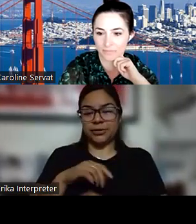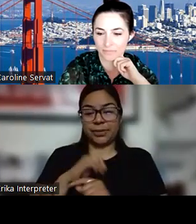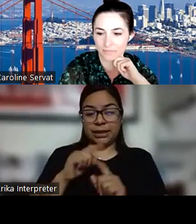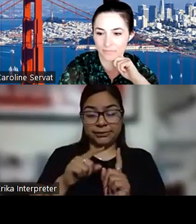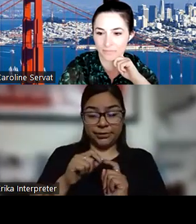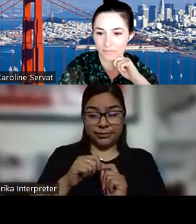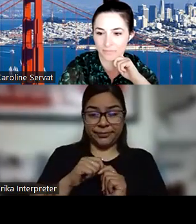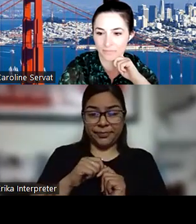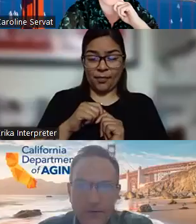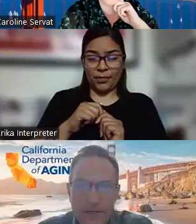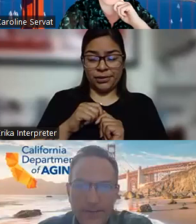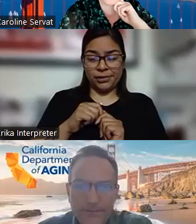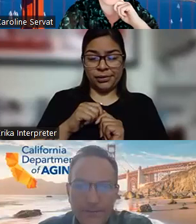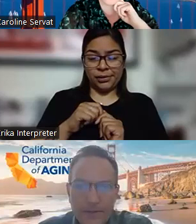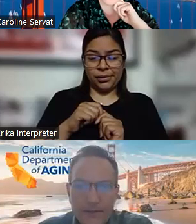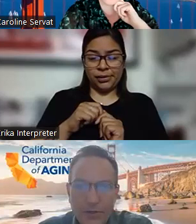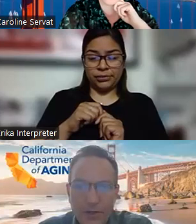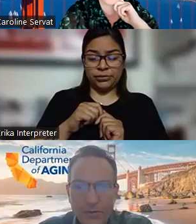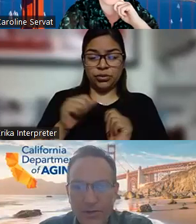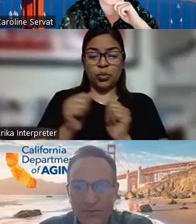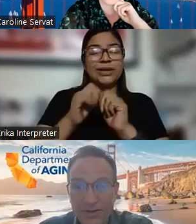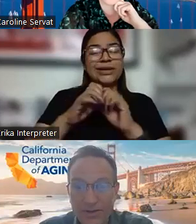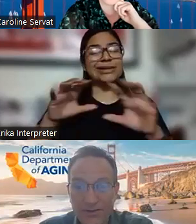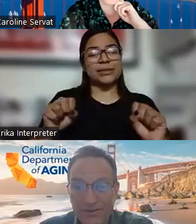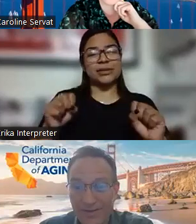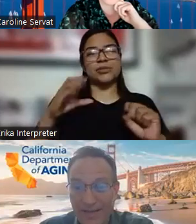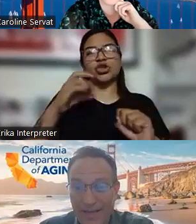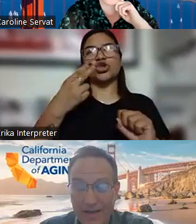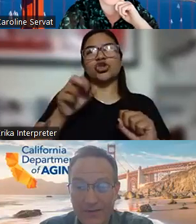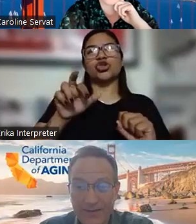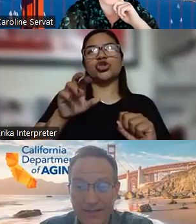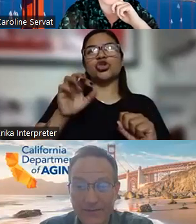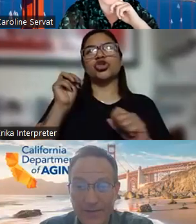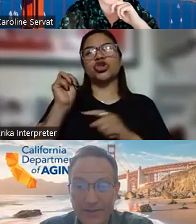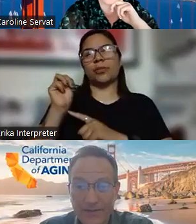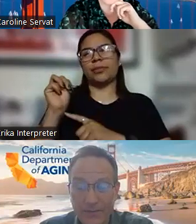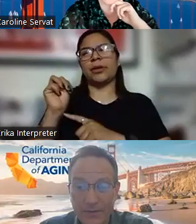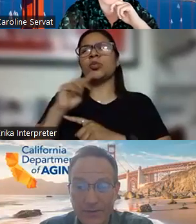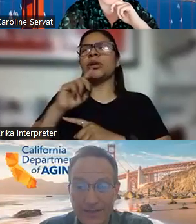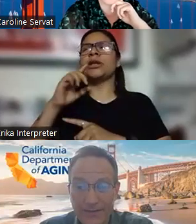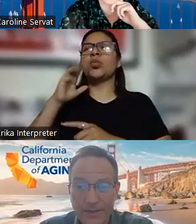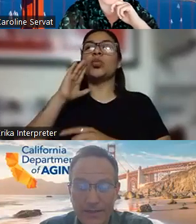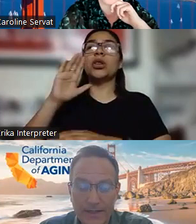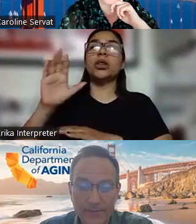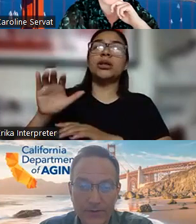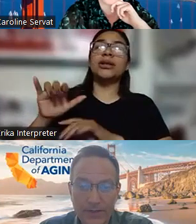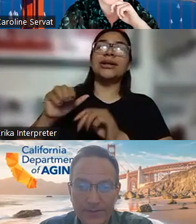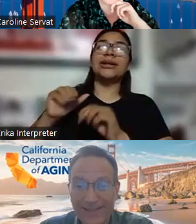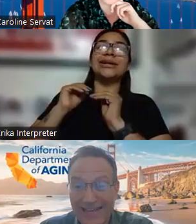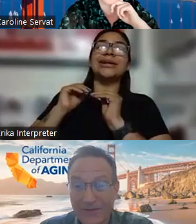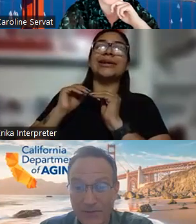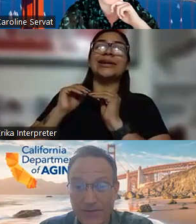charm so um charm will will house information for multiple different um programs that's really the